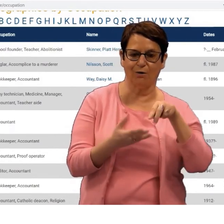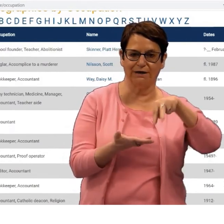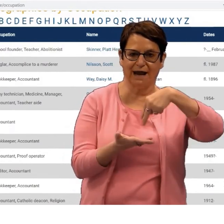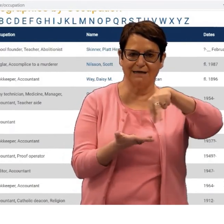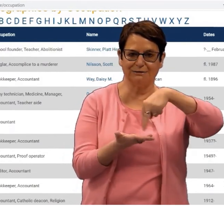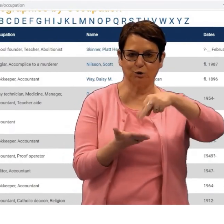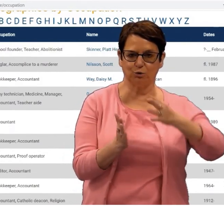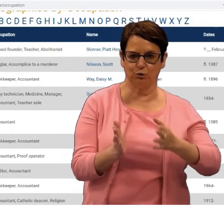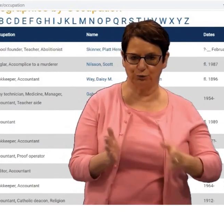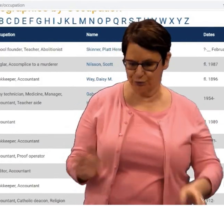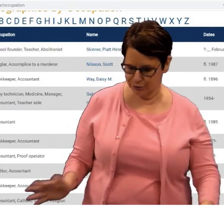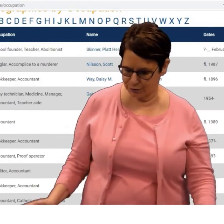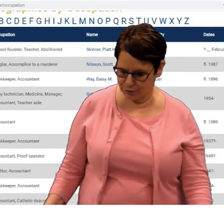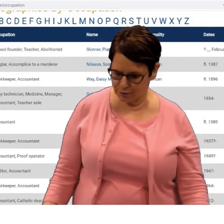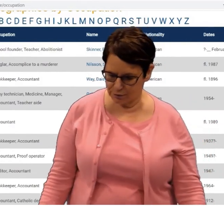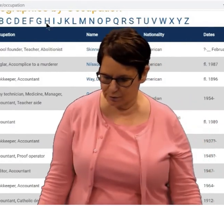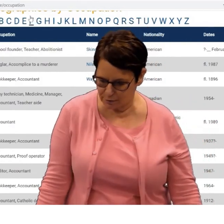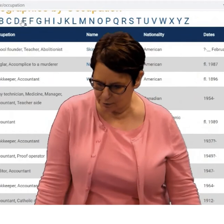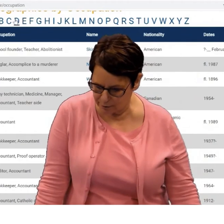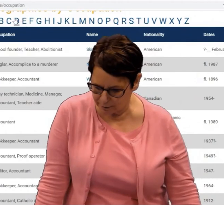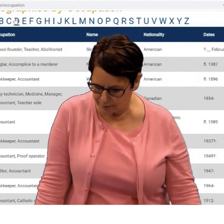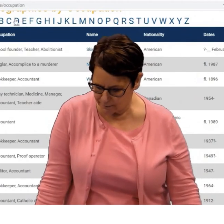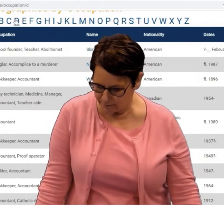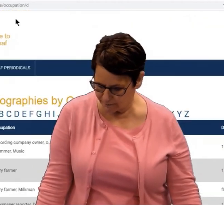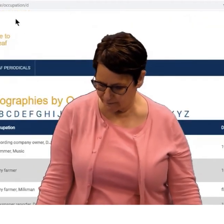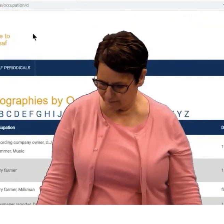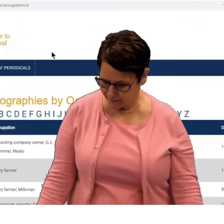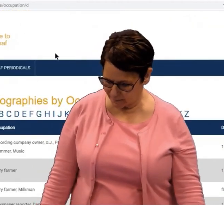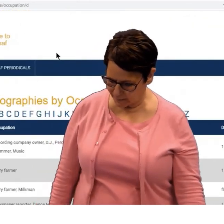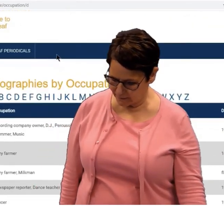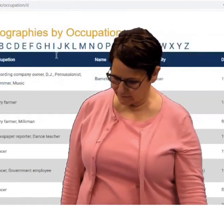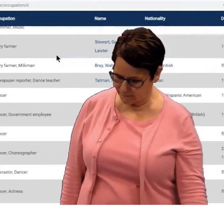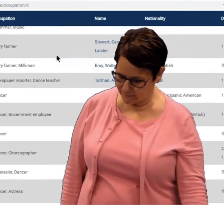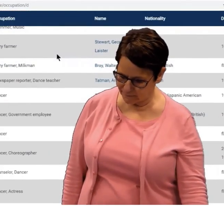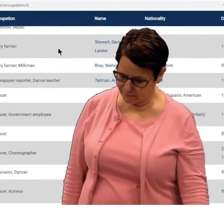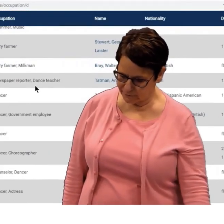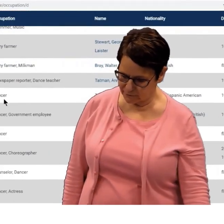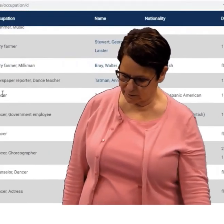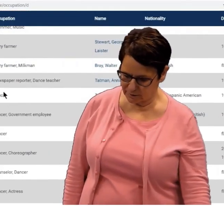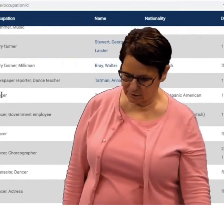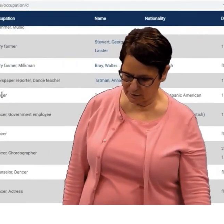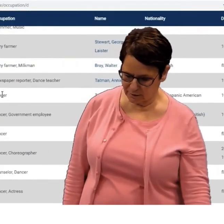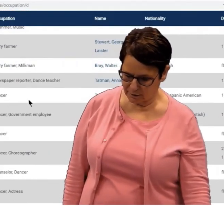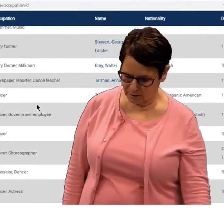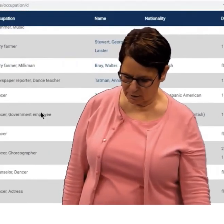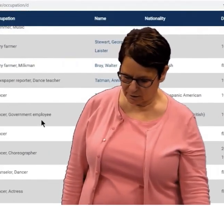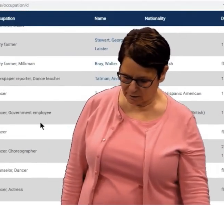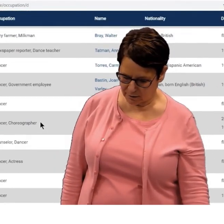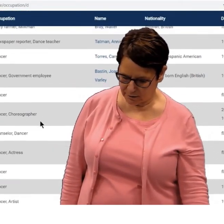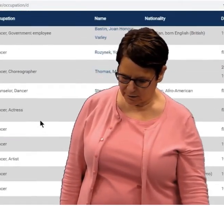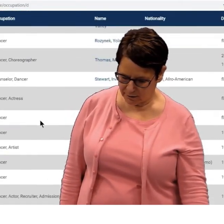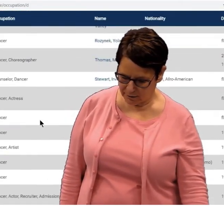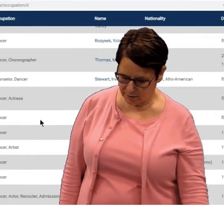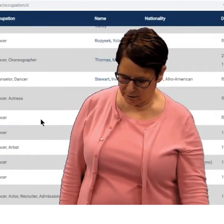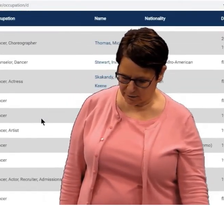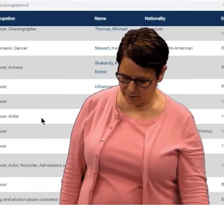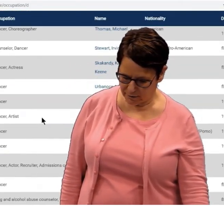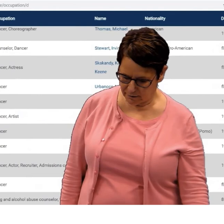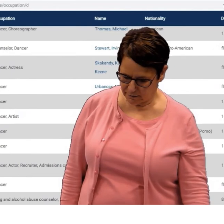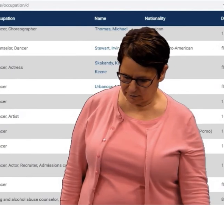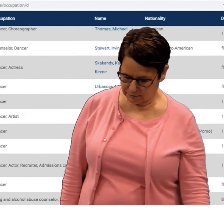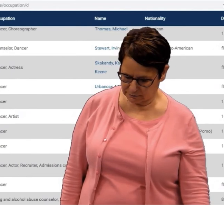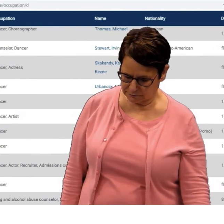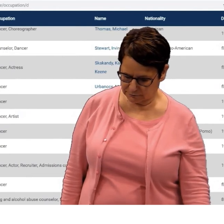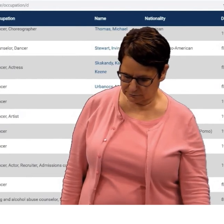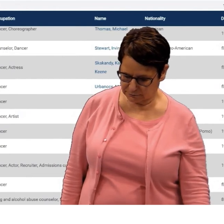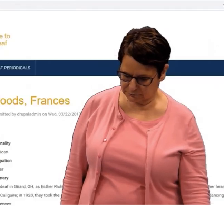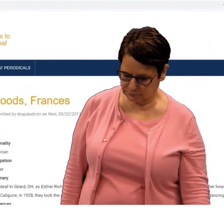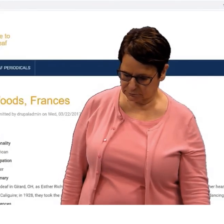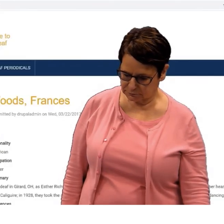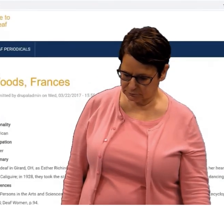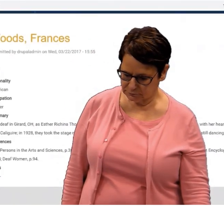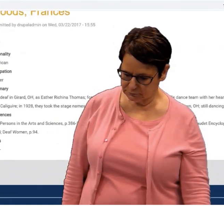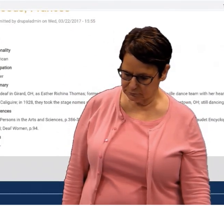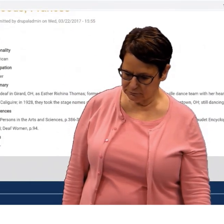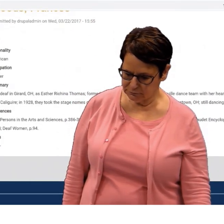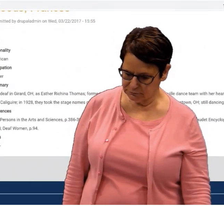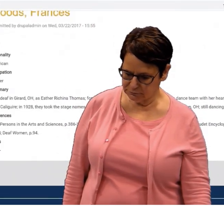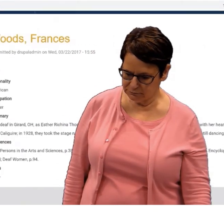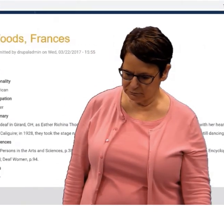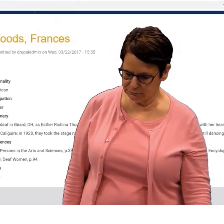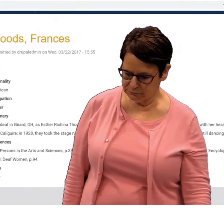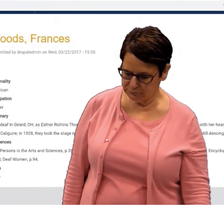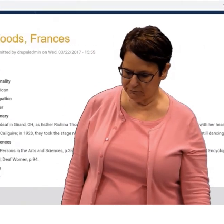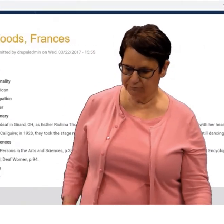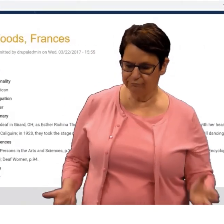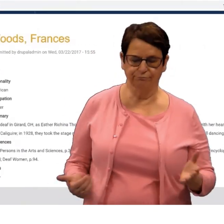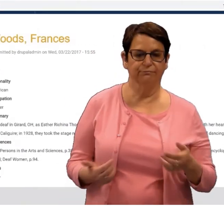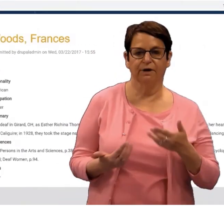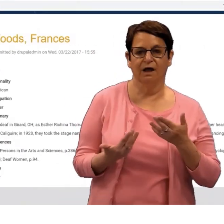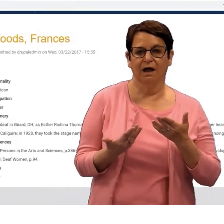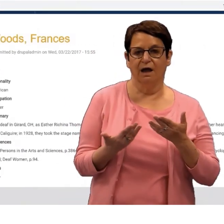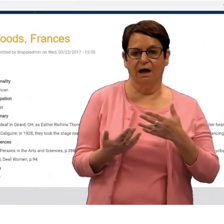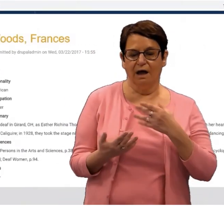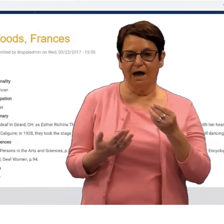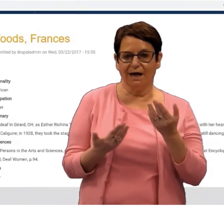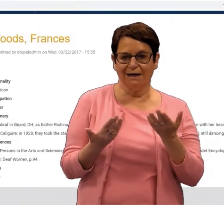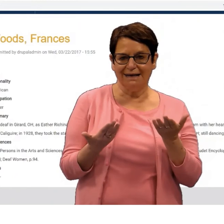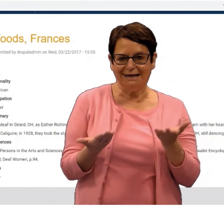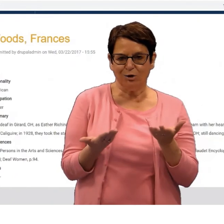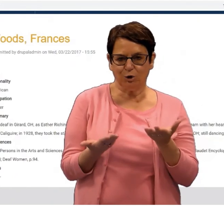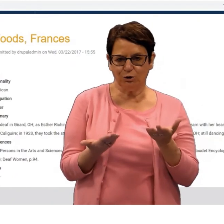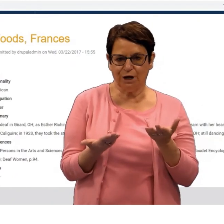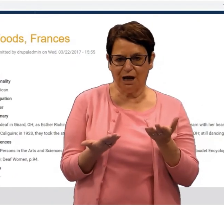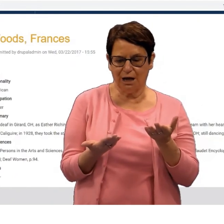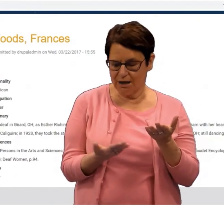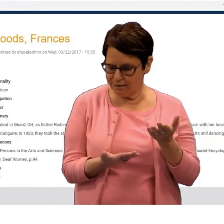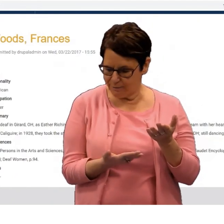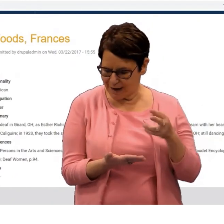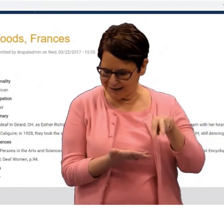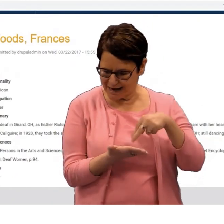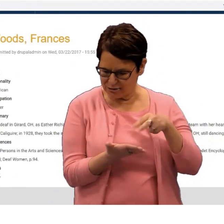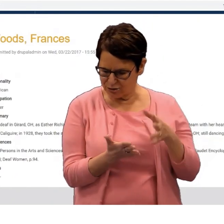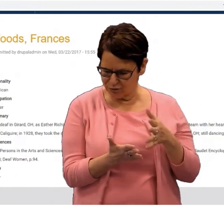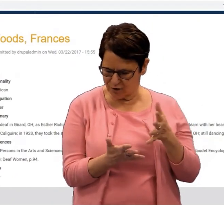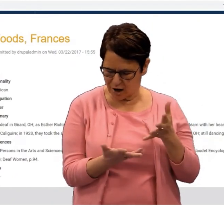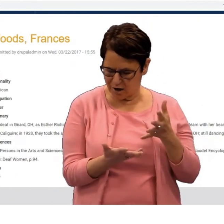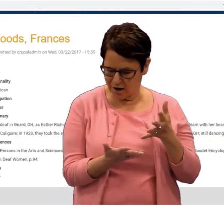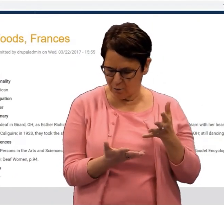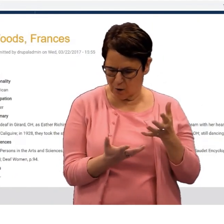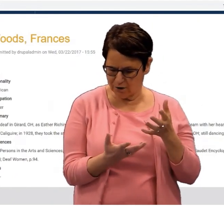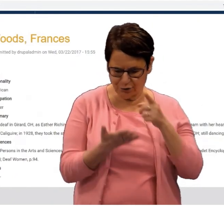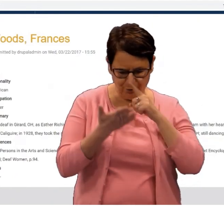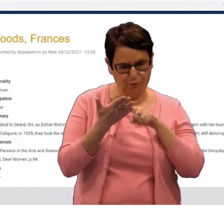I'm curious about dancers, and here is a dancer